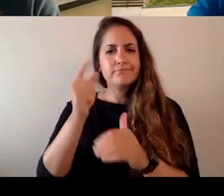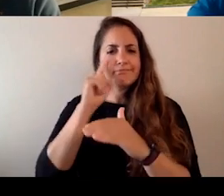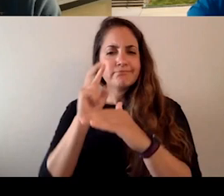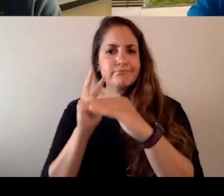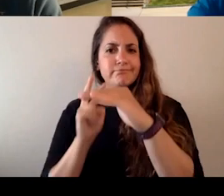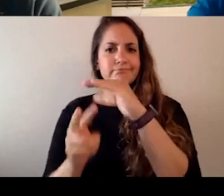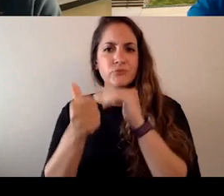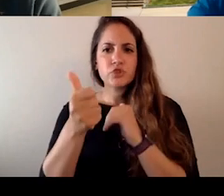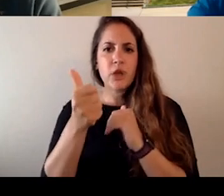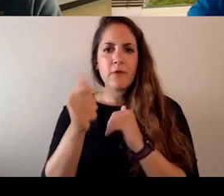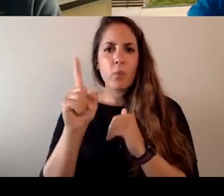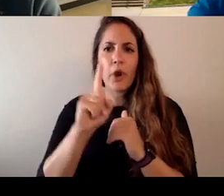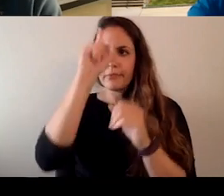So to speak.